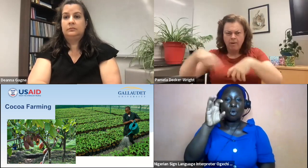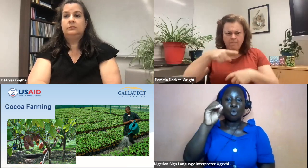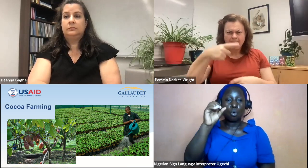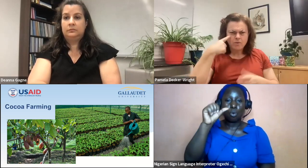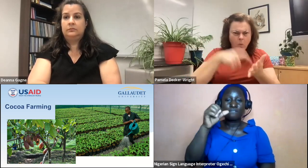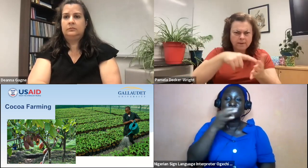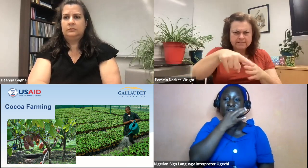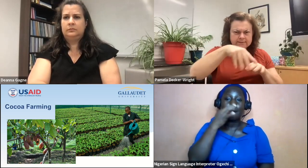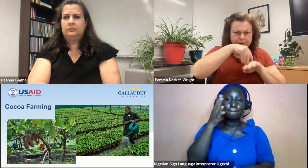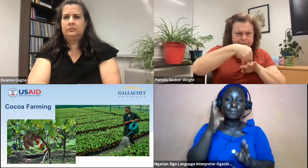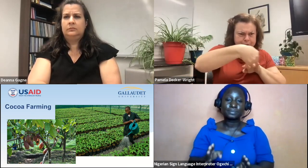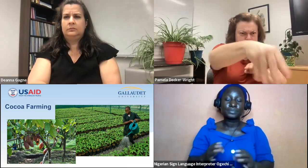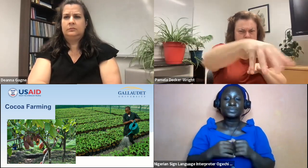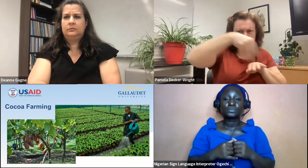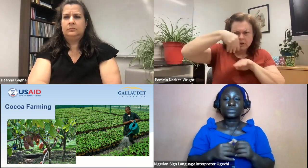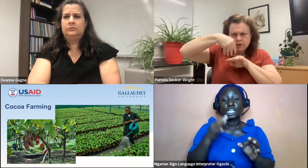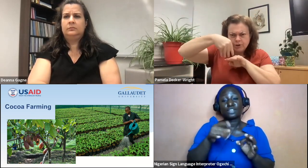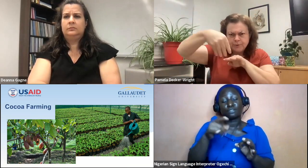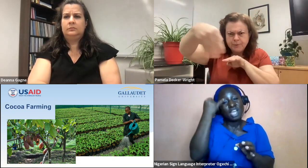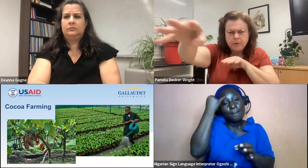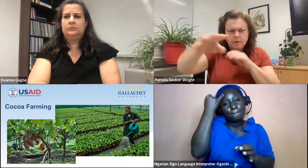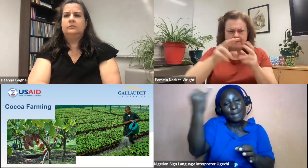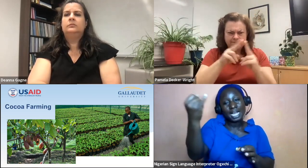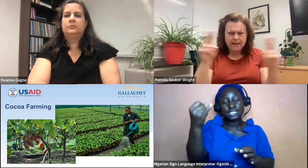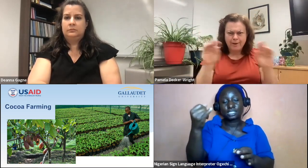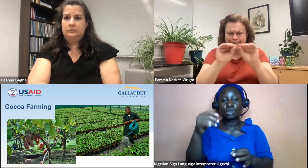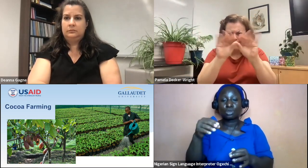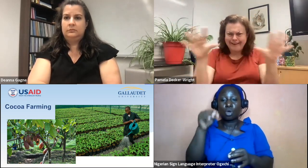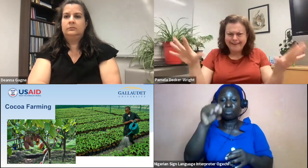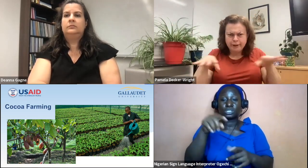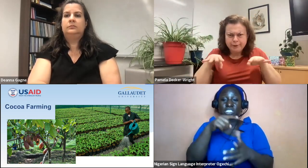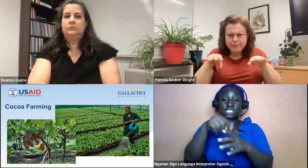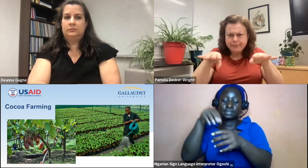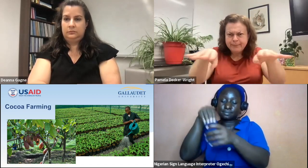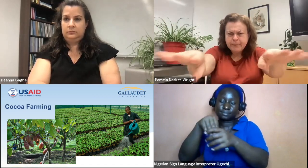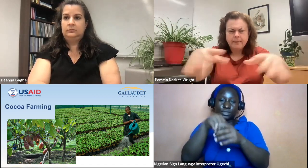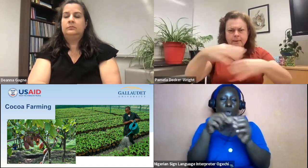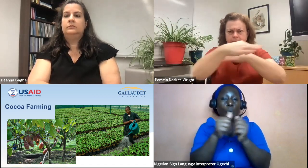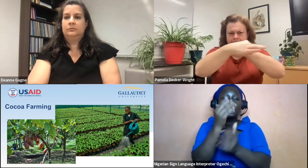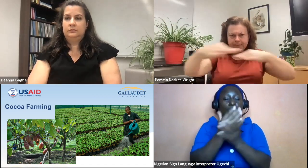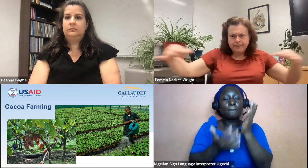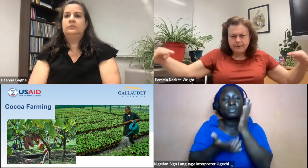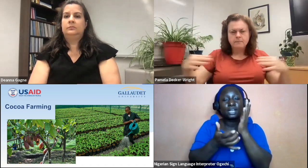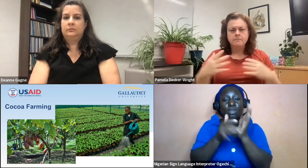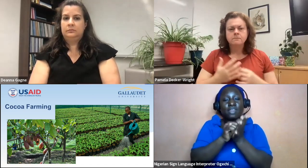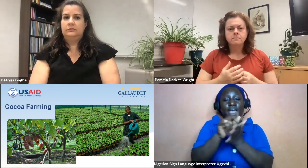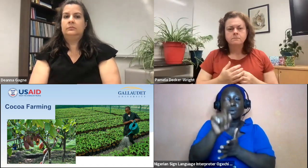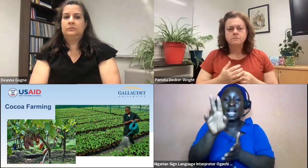to plant. and you can see how it's done. Very particularly. It's very clear that there's a pattern. Here